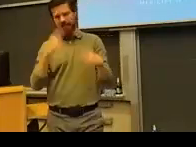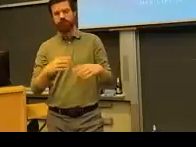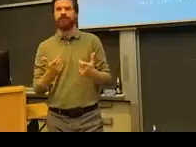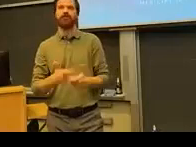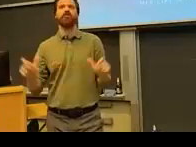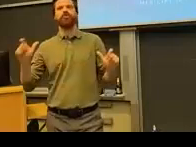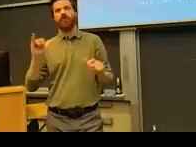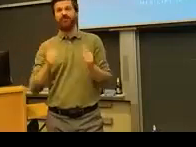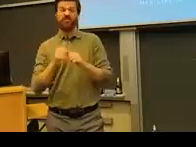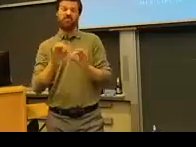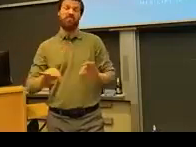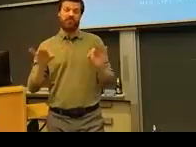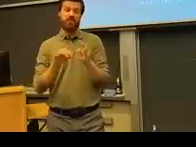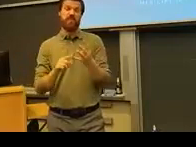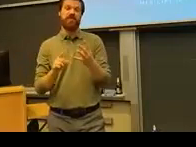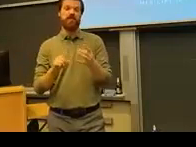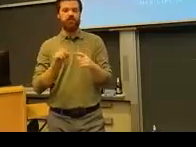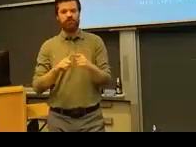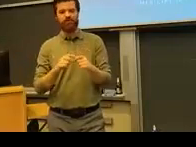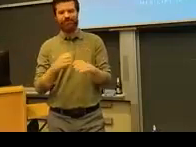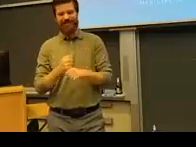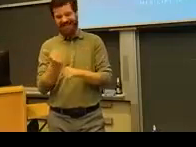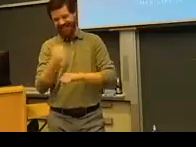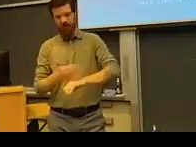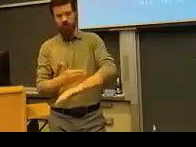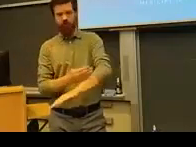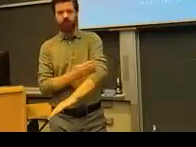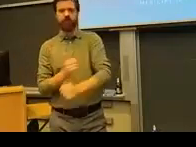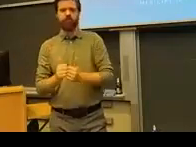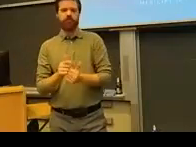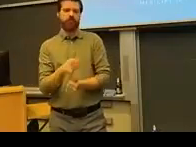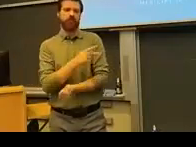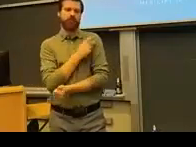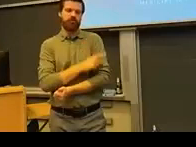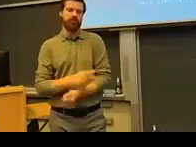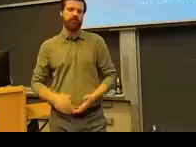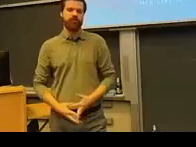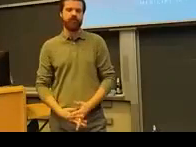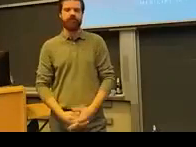the most crucial in order for us to make any progress with these patients um basic a lot